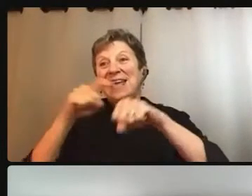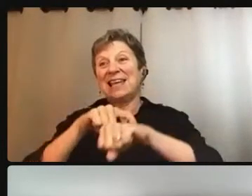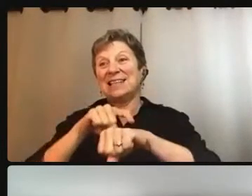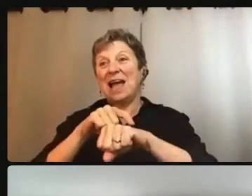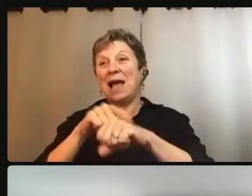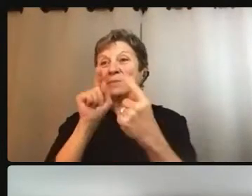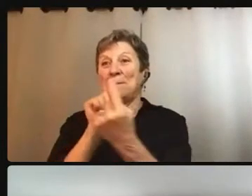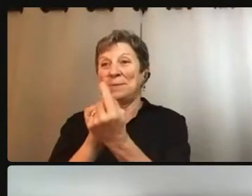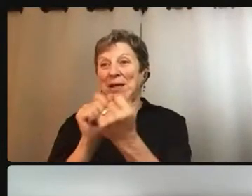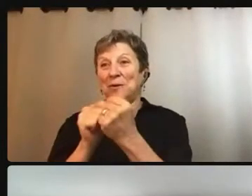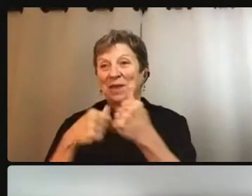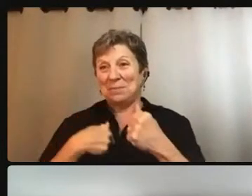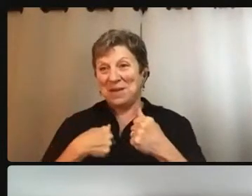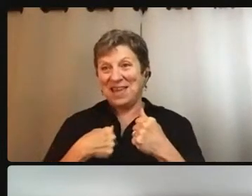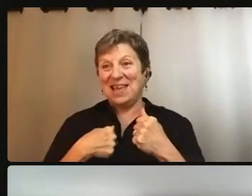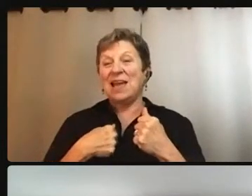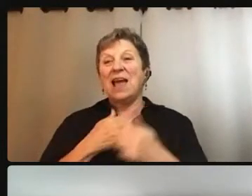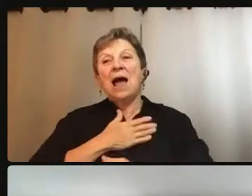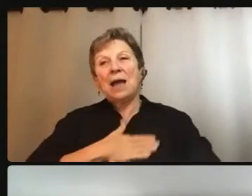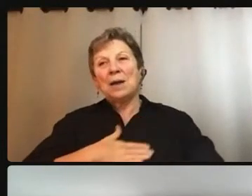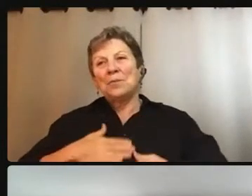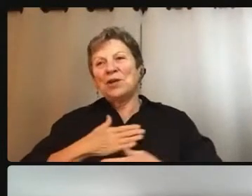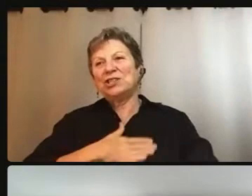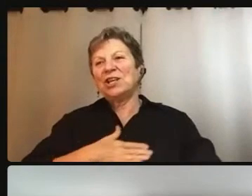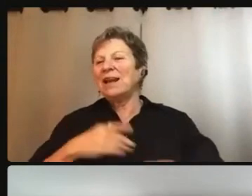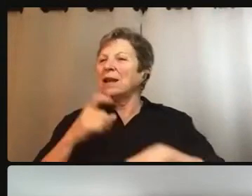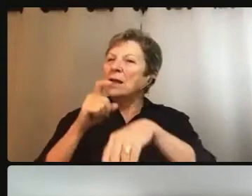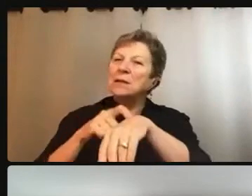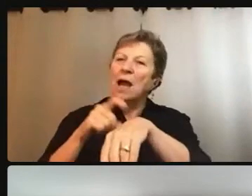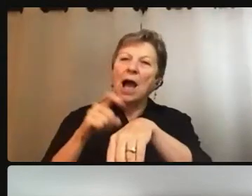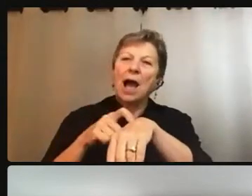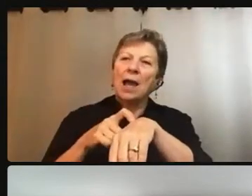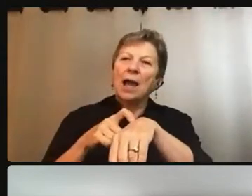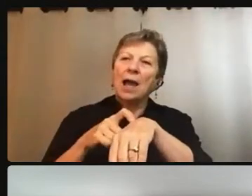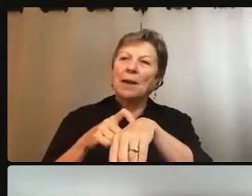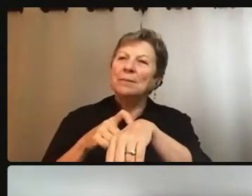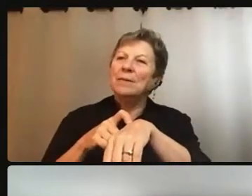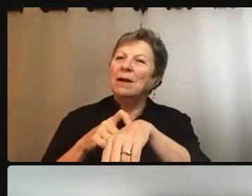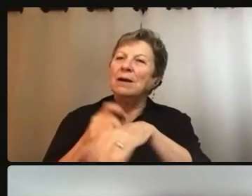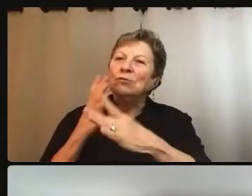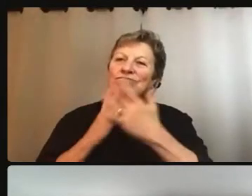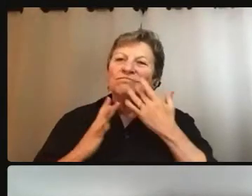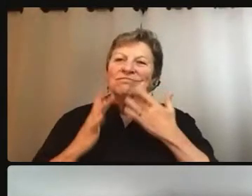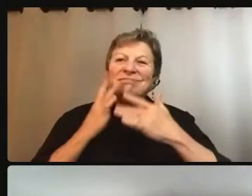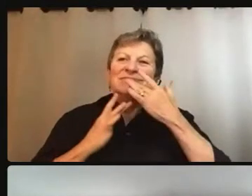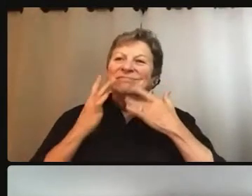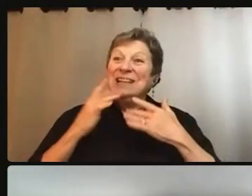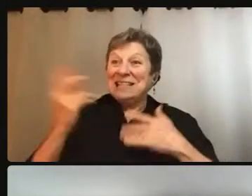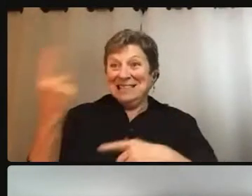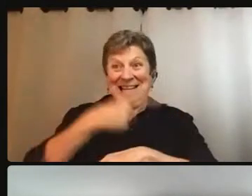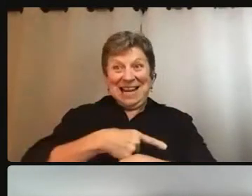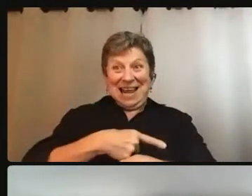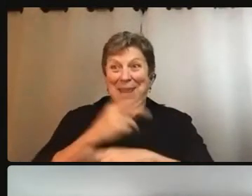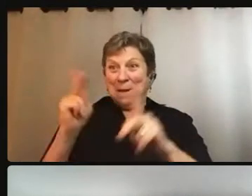TAKING THE TIME TO INTERVIEW ME AND MORE THAN ANYTHING TAKING TIME OUT OF YOUR DAY TO MEET